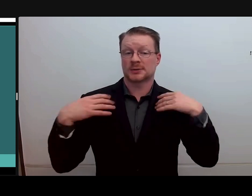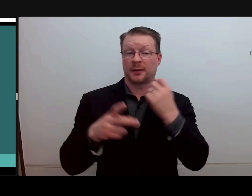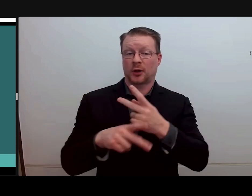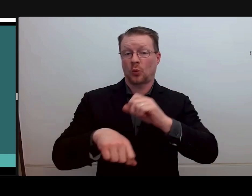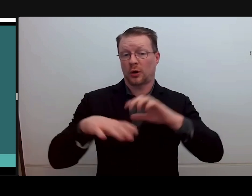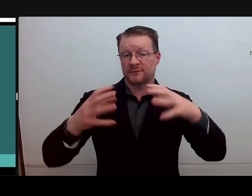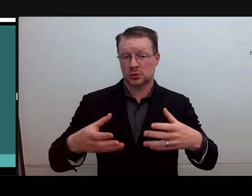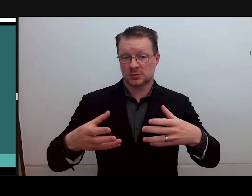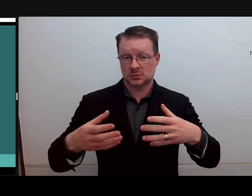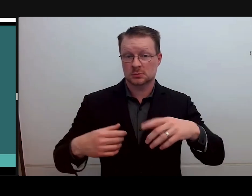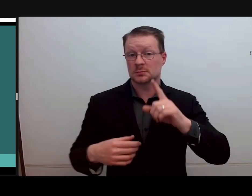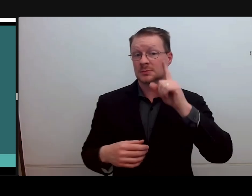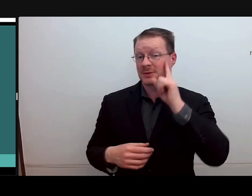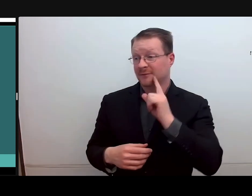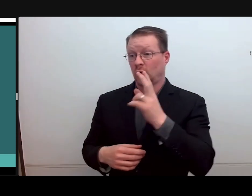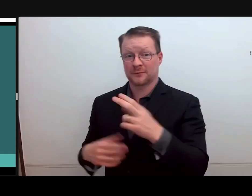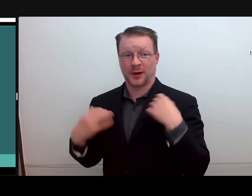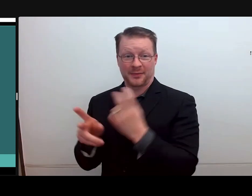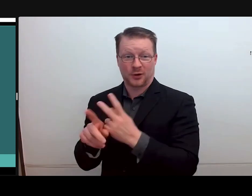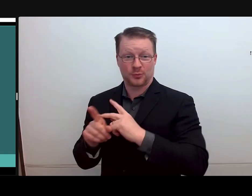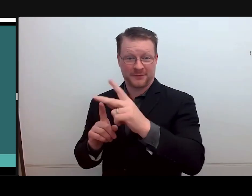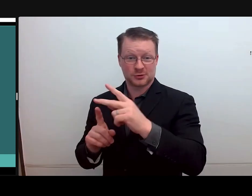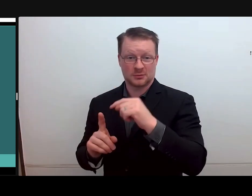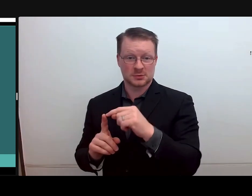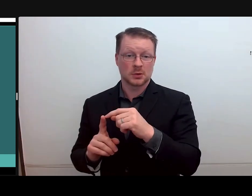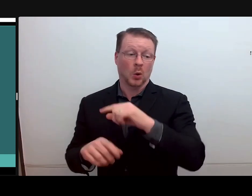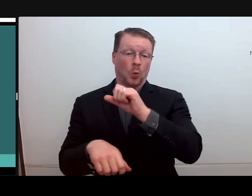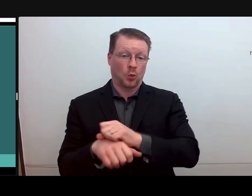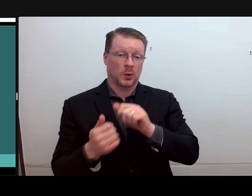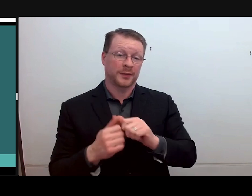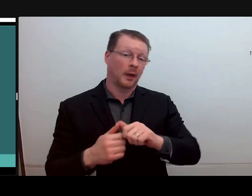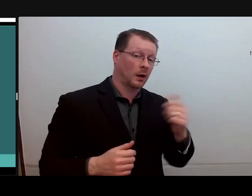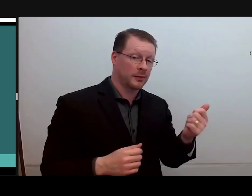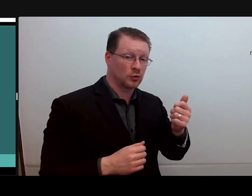professionals improves the workforce. When there are deaf and hard-of-hearing healthcare